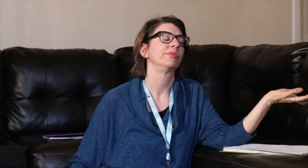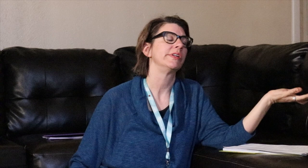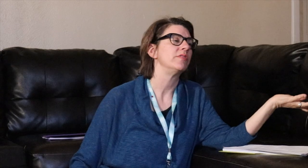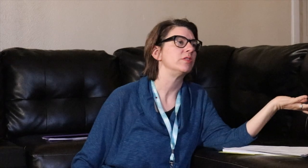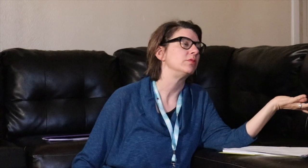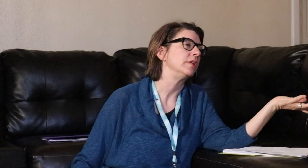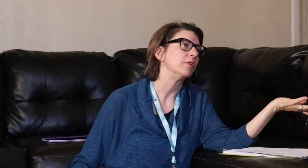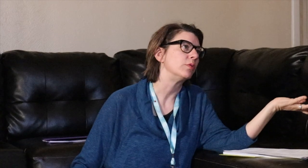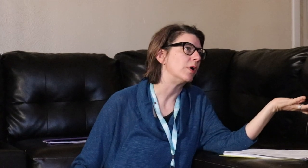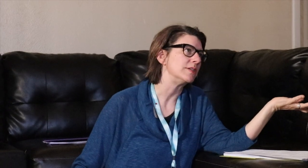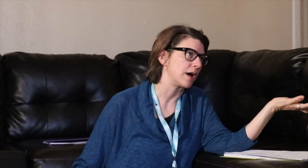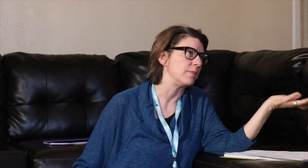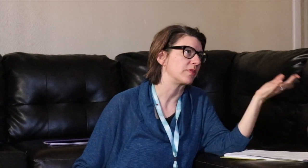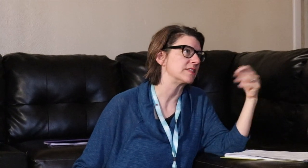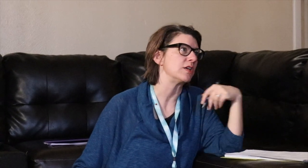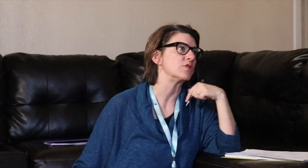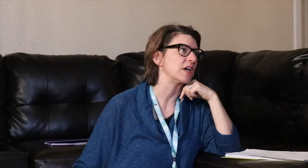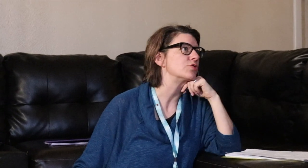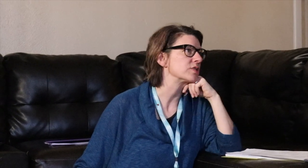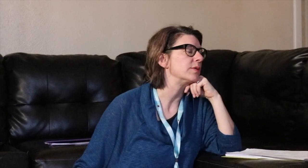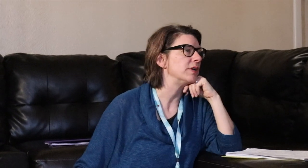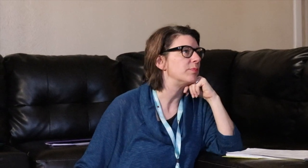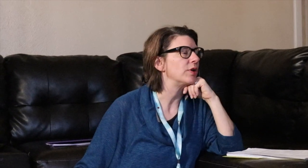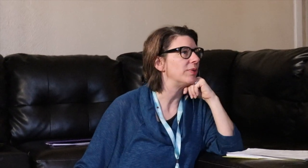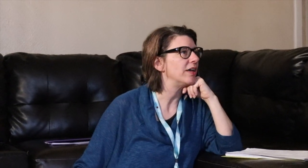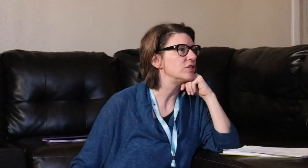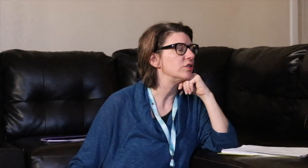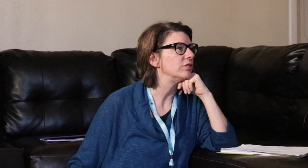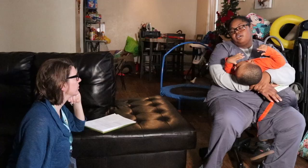You can even do one time because I know schedules can be pretty bad too.